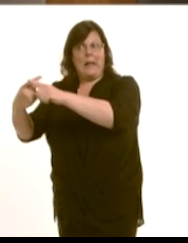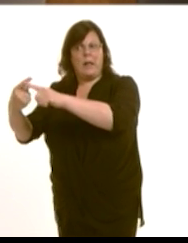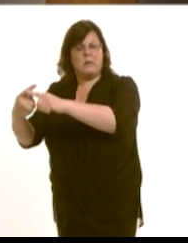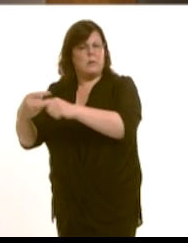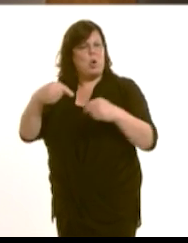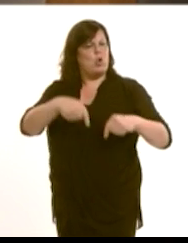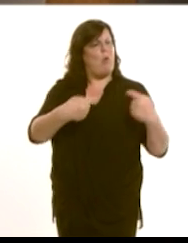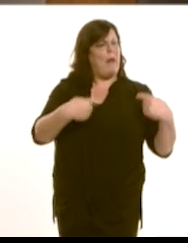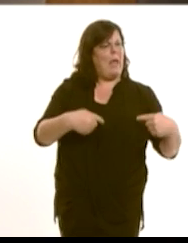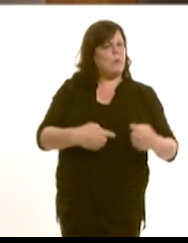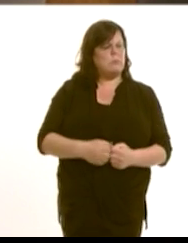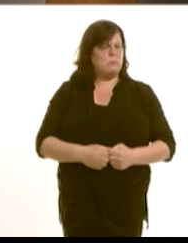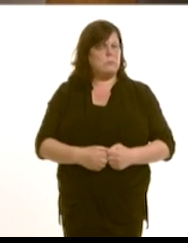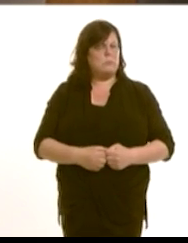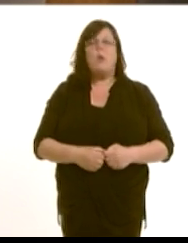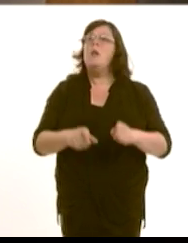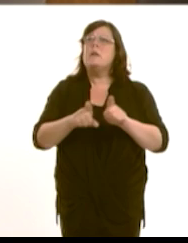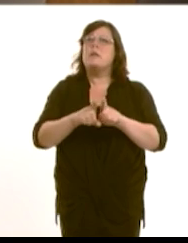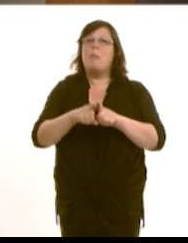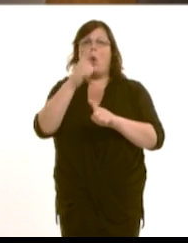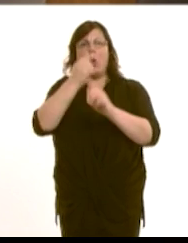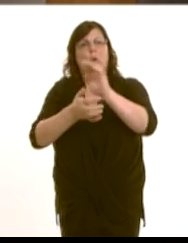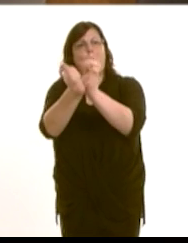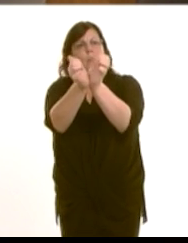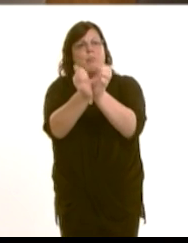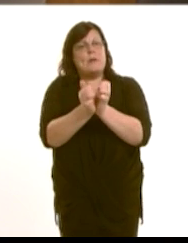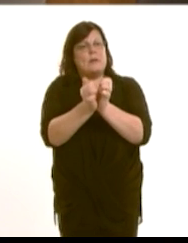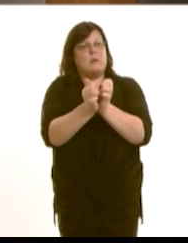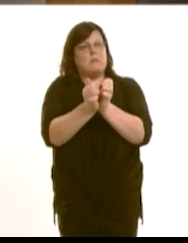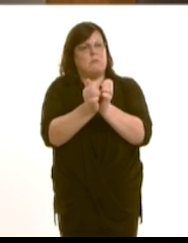It will be possible for somebody to serve a sentence for a crime committed in Wales that isnít a crime in England, potentially.